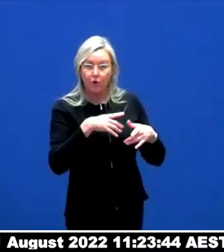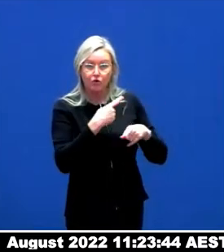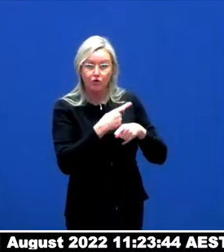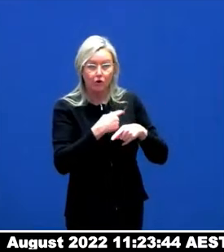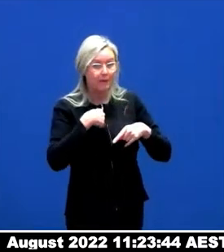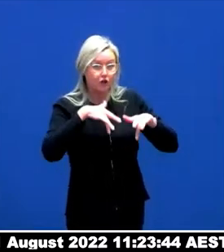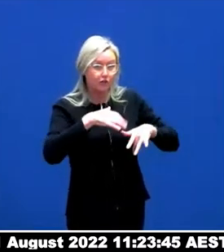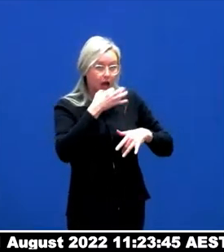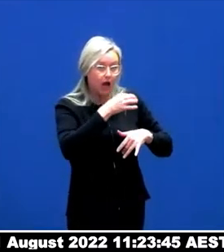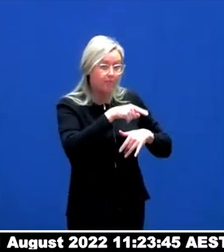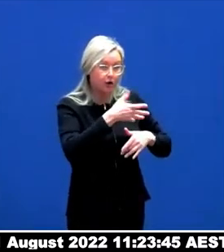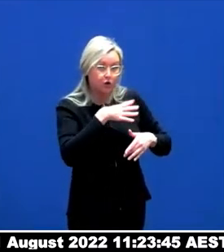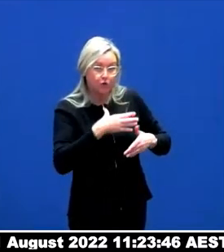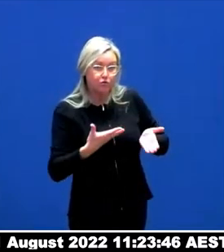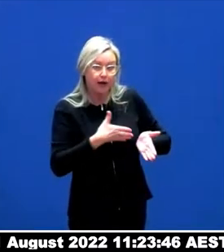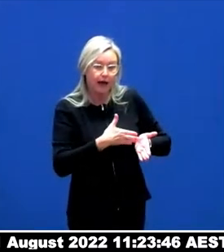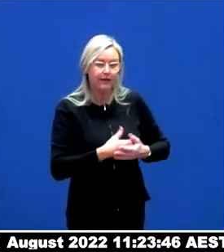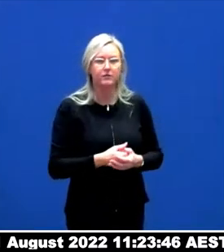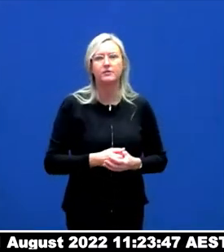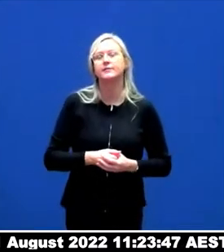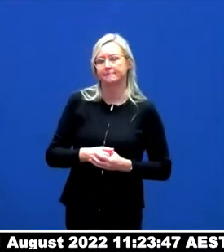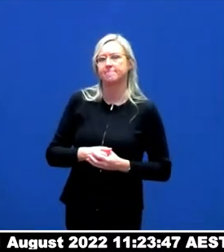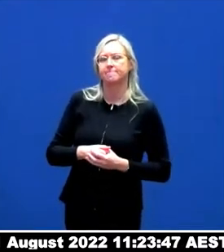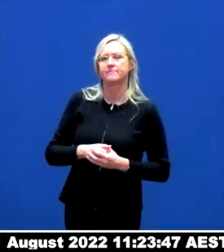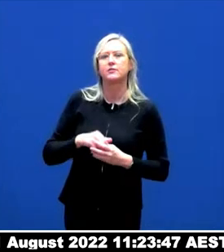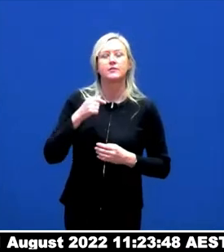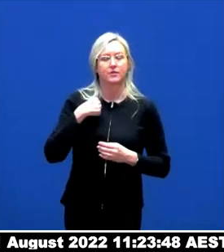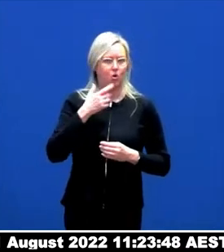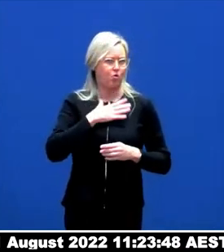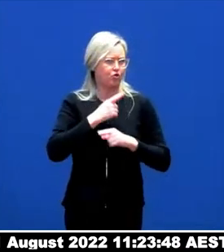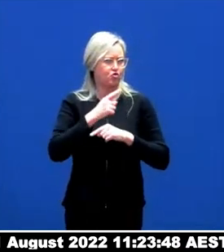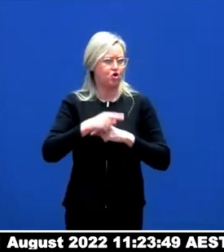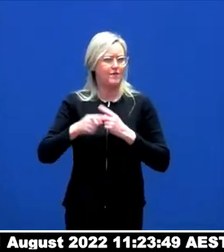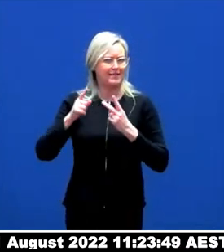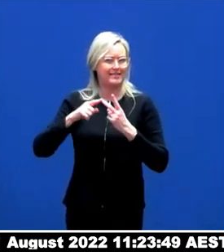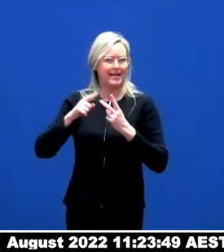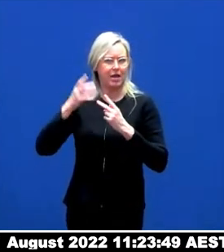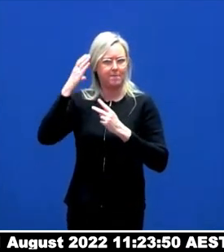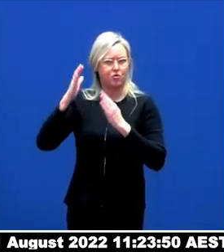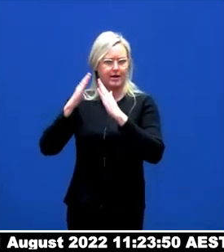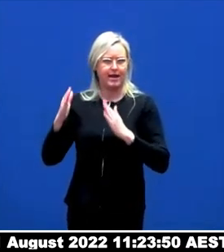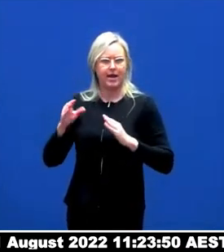Yeah. So, during the time in the second boarding house, the second boarding house had a caretaker.